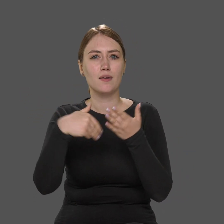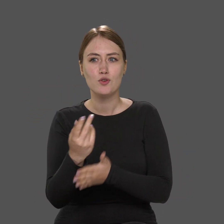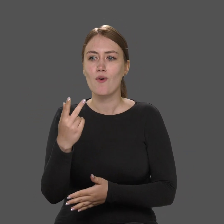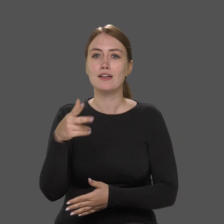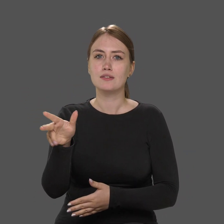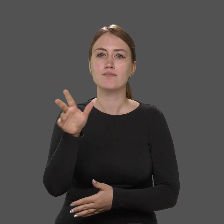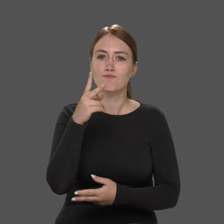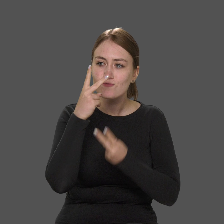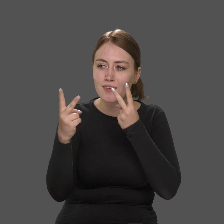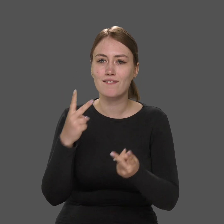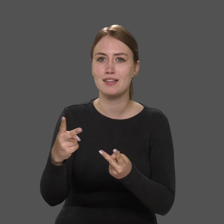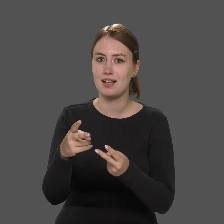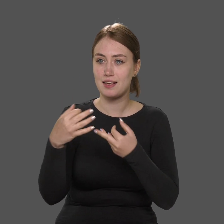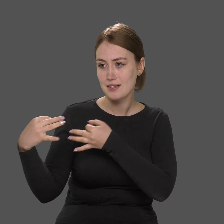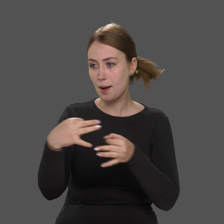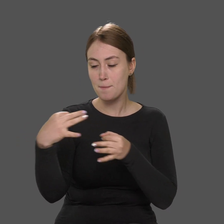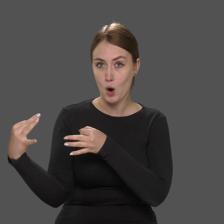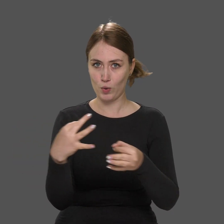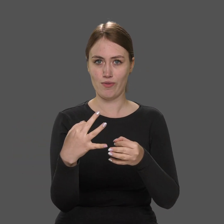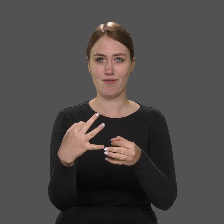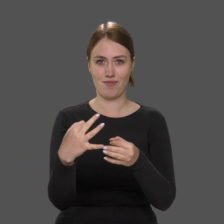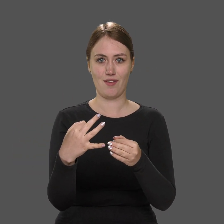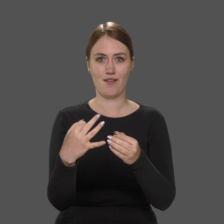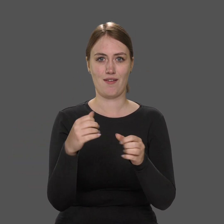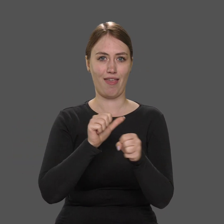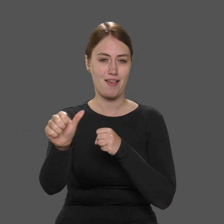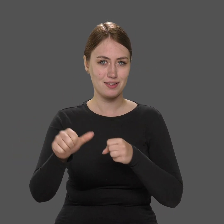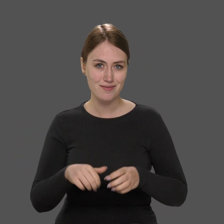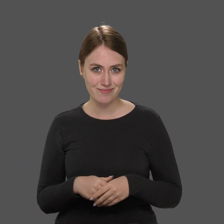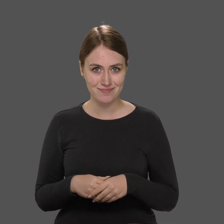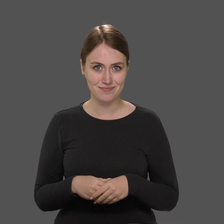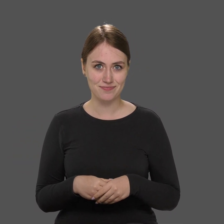This enables them to perceive stimuli they cannot hear,